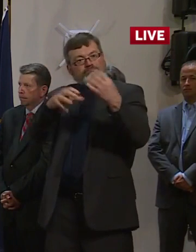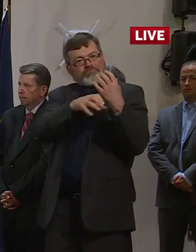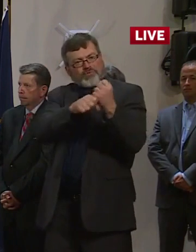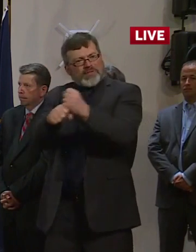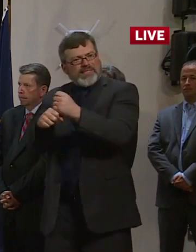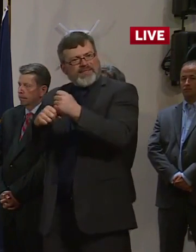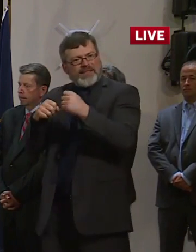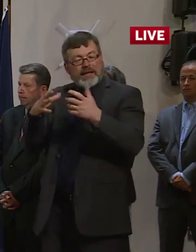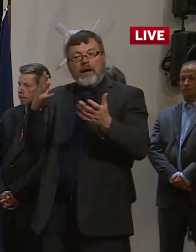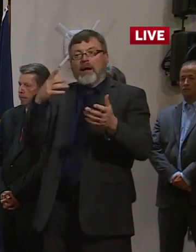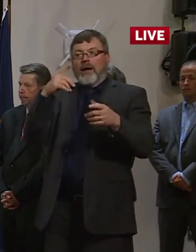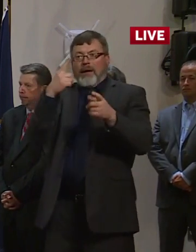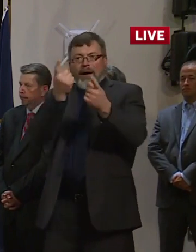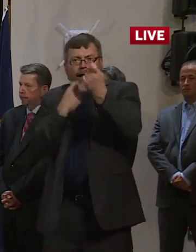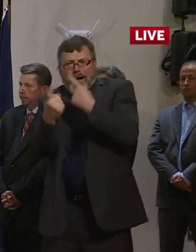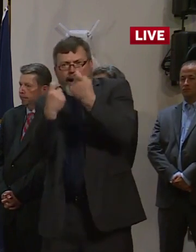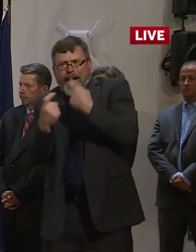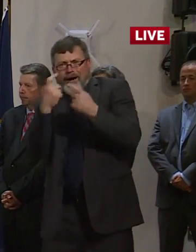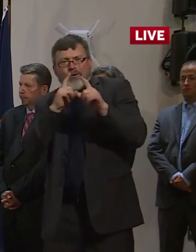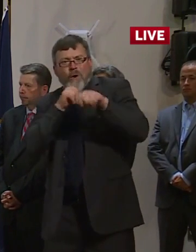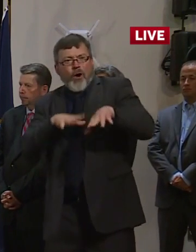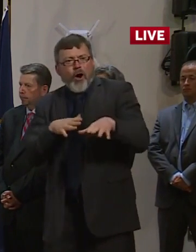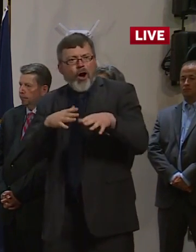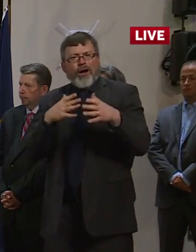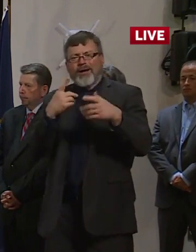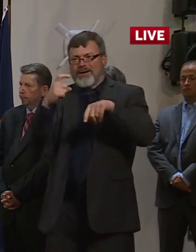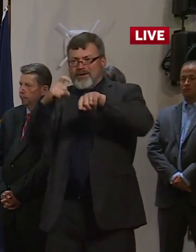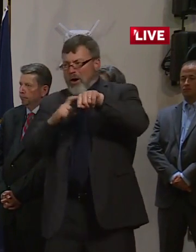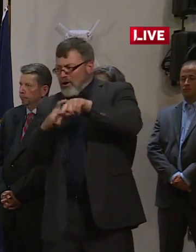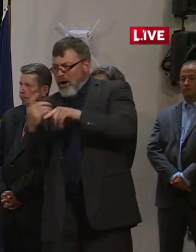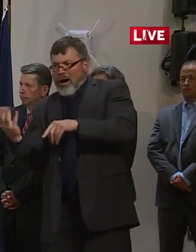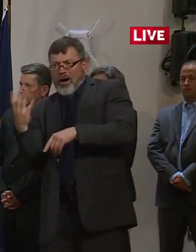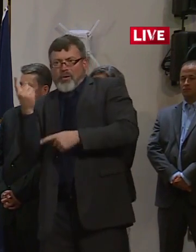THE BROADCASTERS WHO CARRIED THESE BRIEFINGS LIVE.